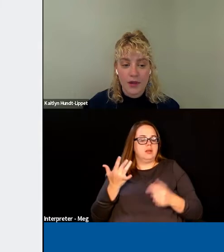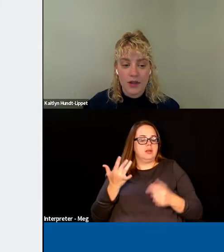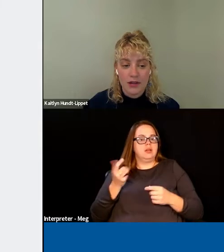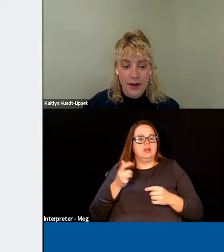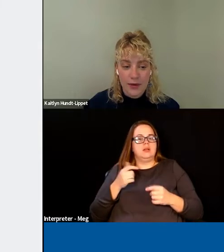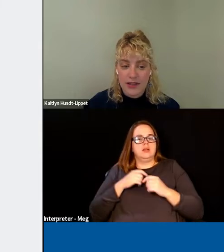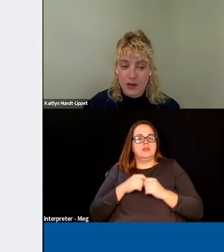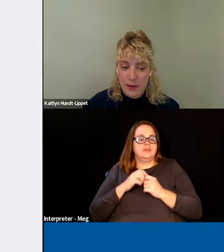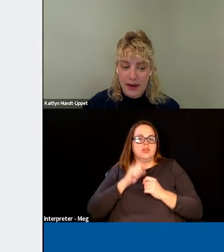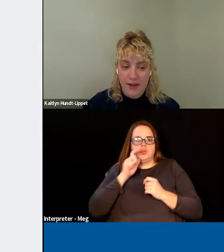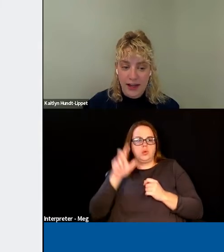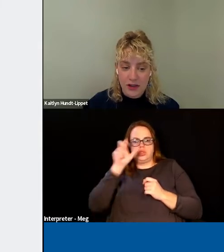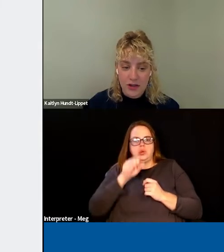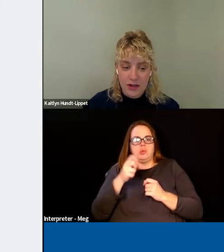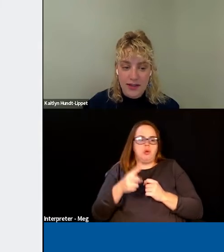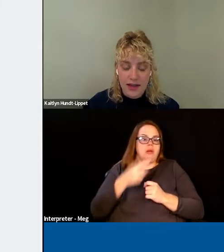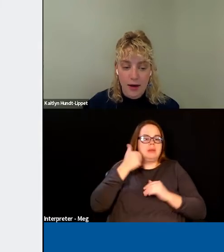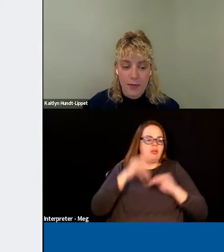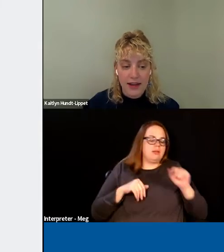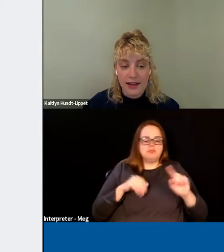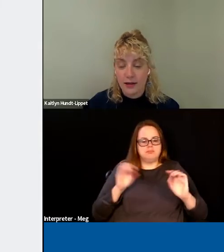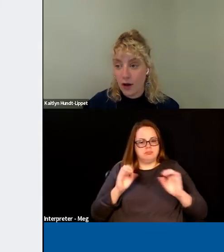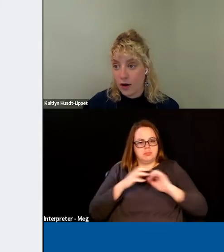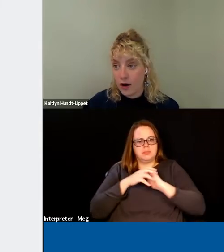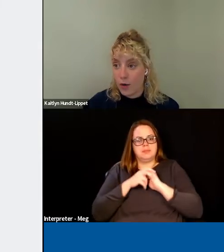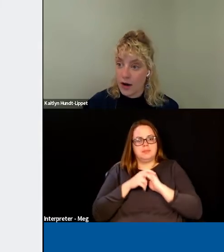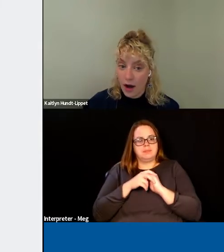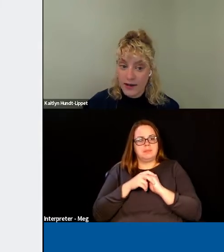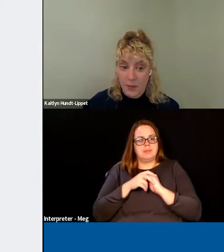The final one is screen magnification users. They can take longer or not,